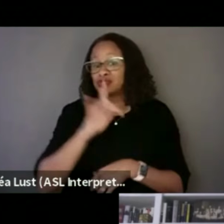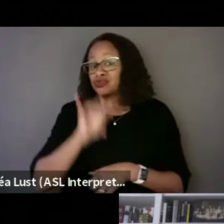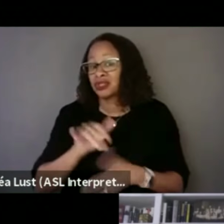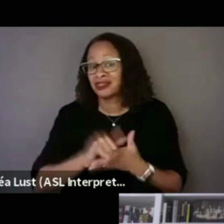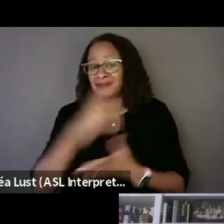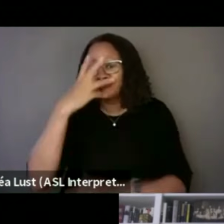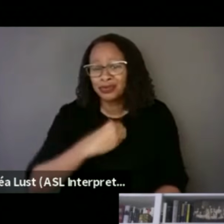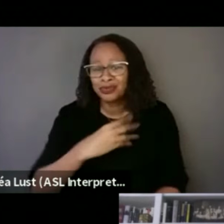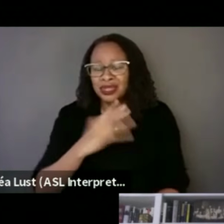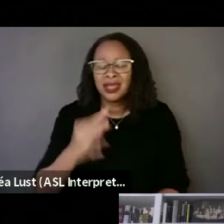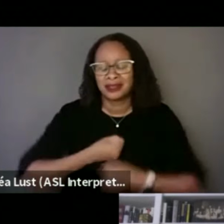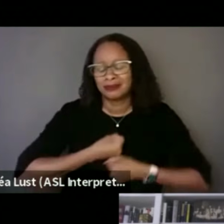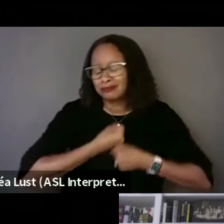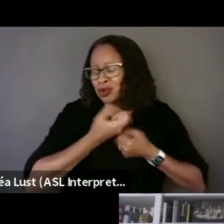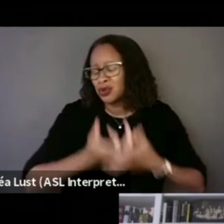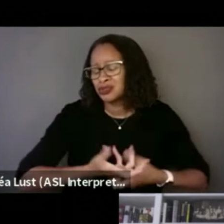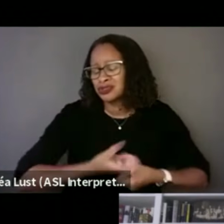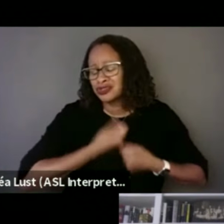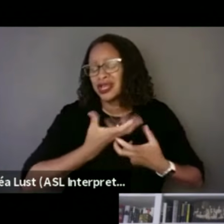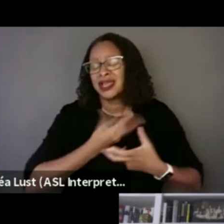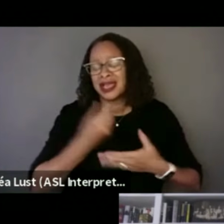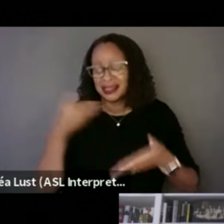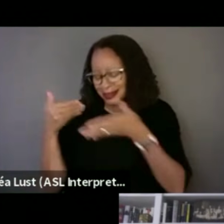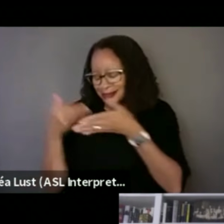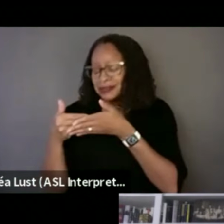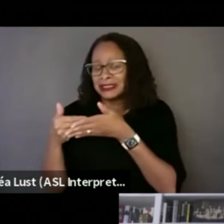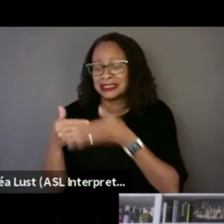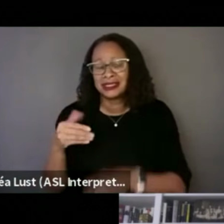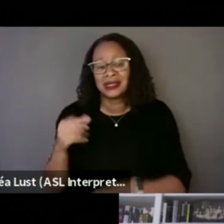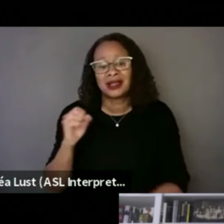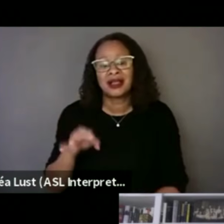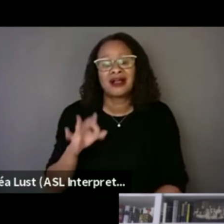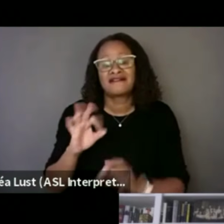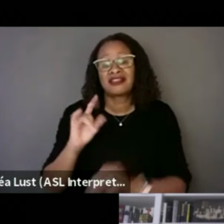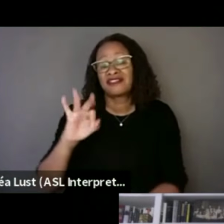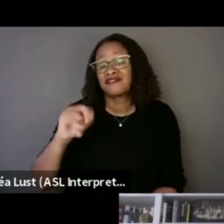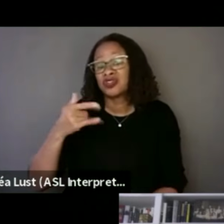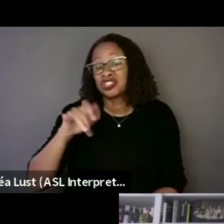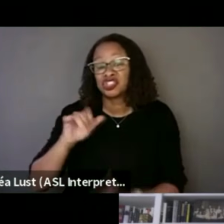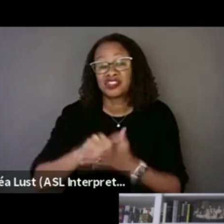and the poetry and the intimacy of the footage, that is what brought me in.